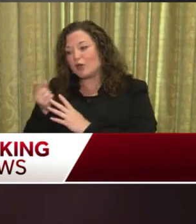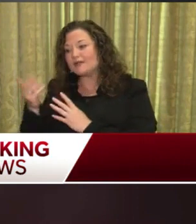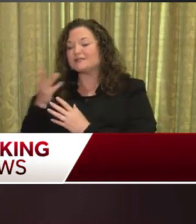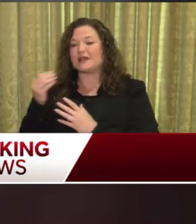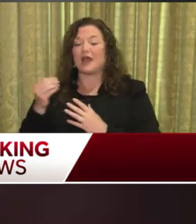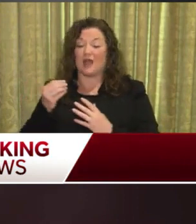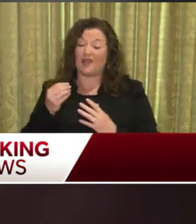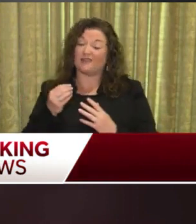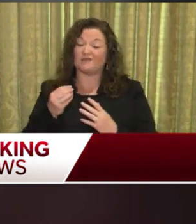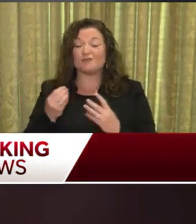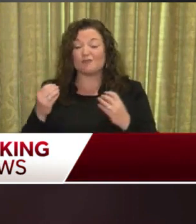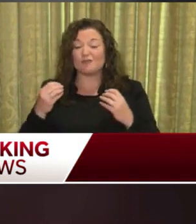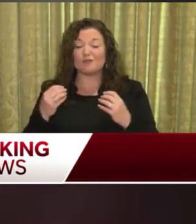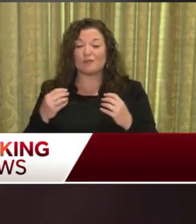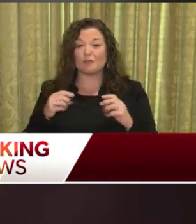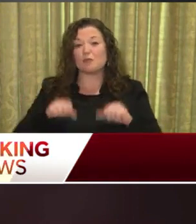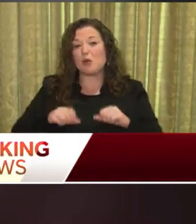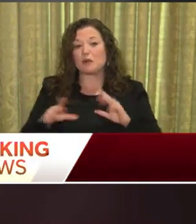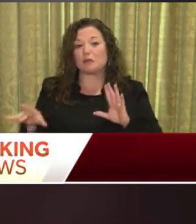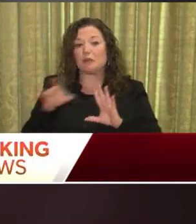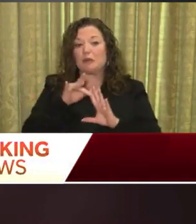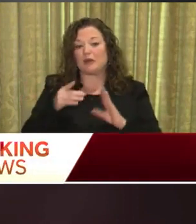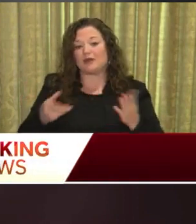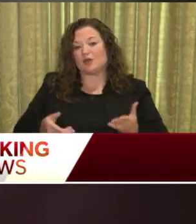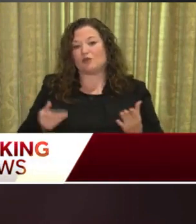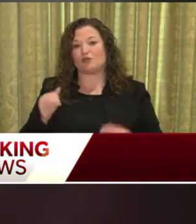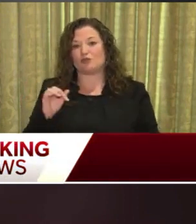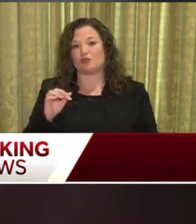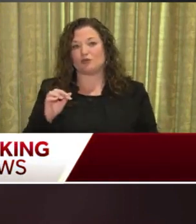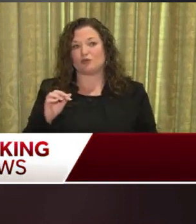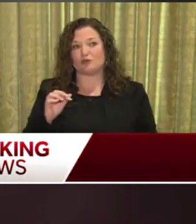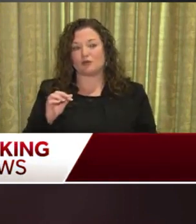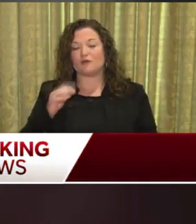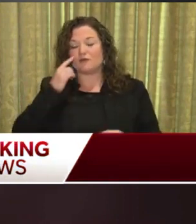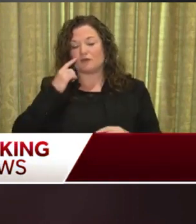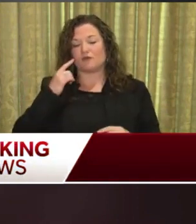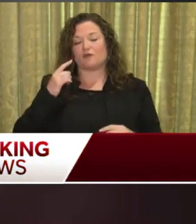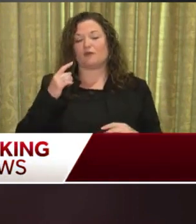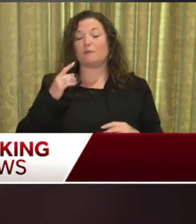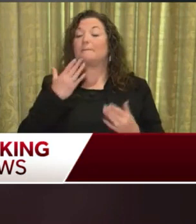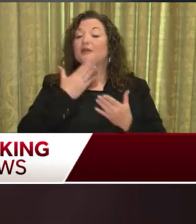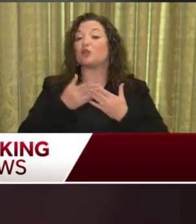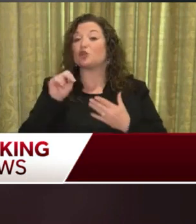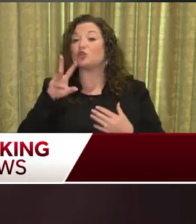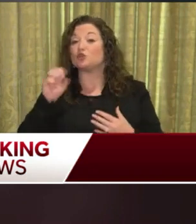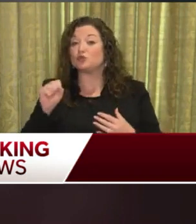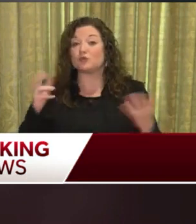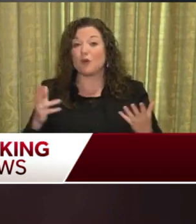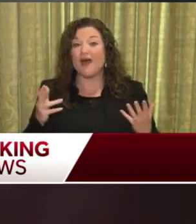REMO VIRULENT THAN THE OTHER VARIANCE AND THE ORIGINAL VIRUS THAT WE SAW HERE IN ARKANSAS.